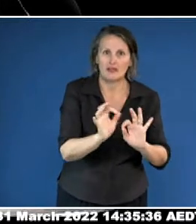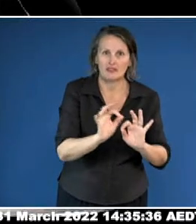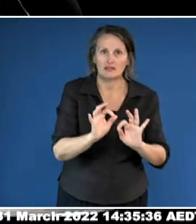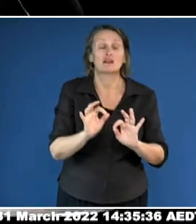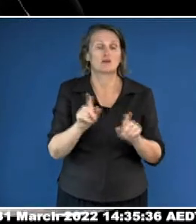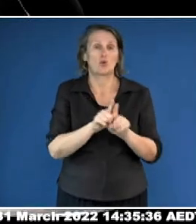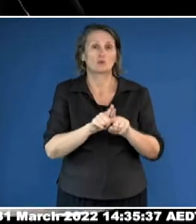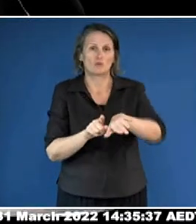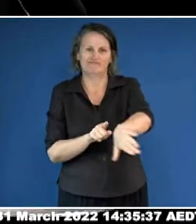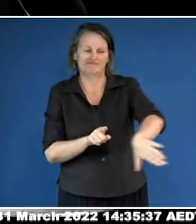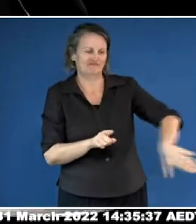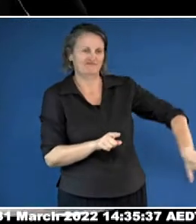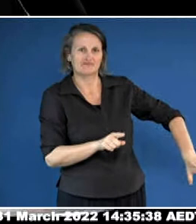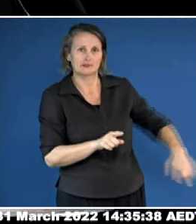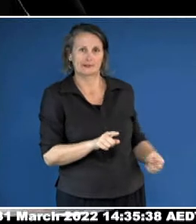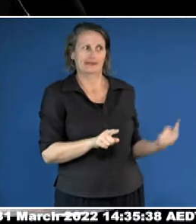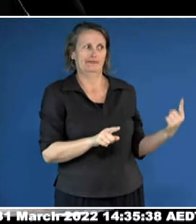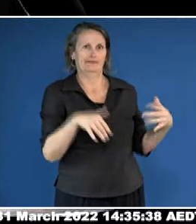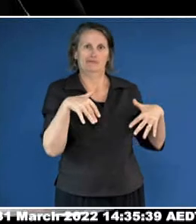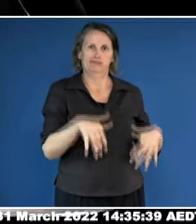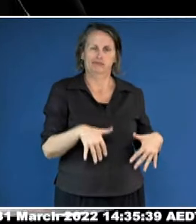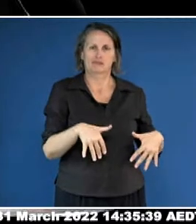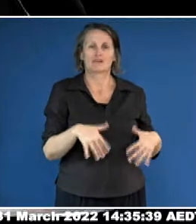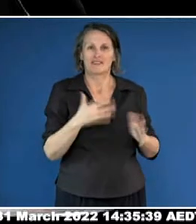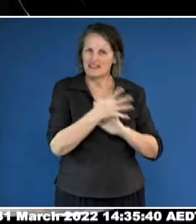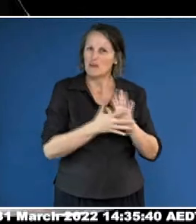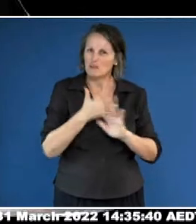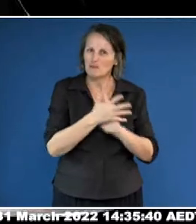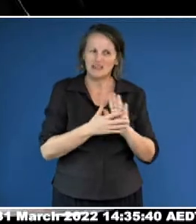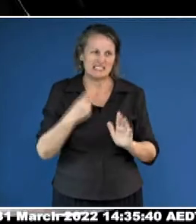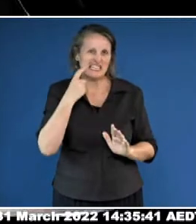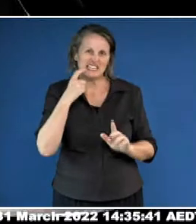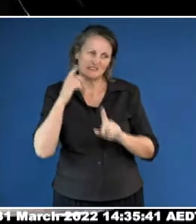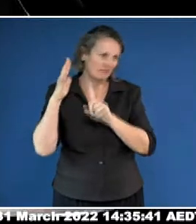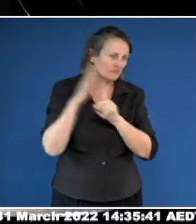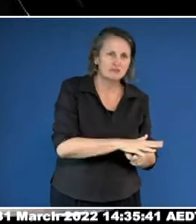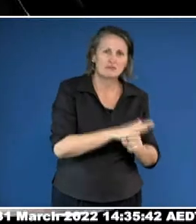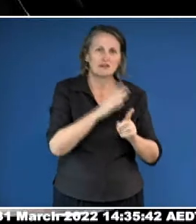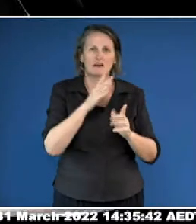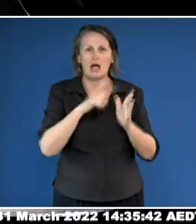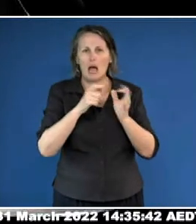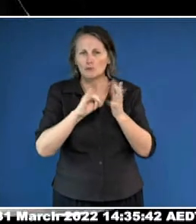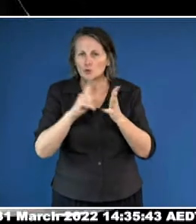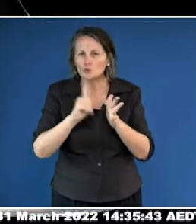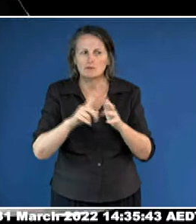So segregation in itself facilitates the use of violence, abuse and exploitation as well.